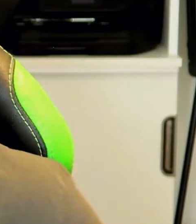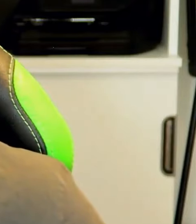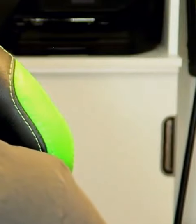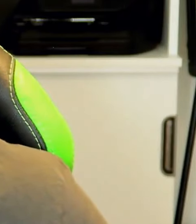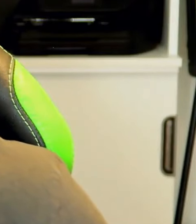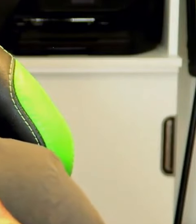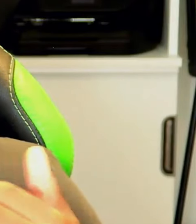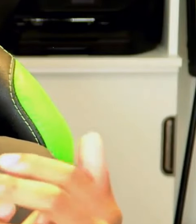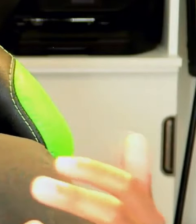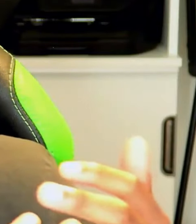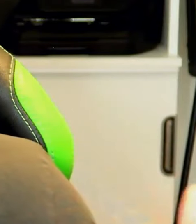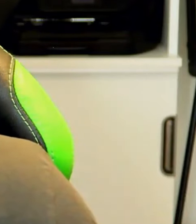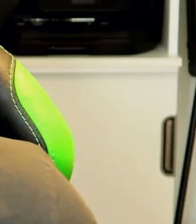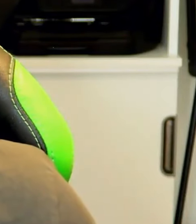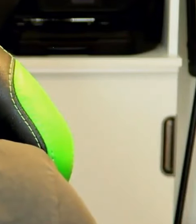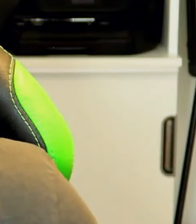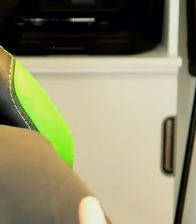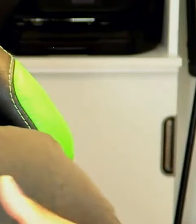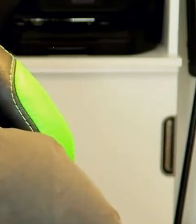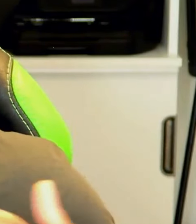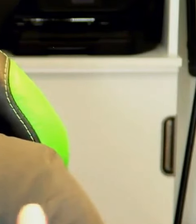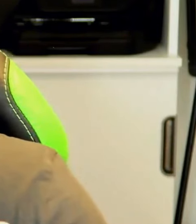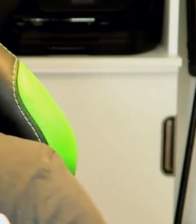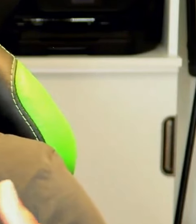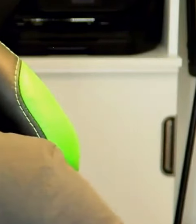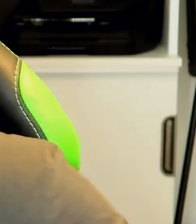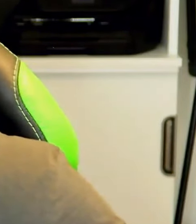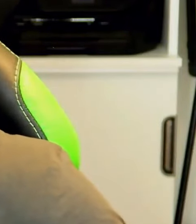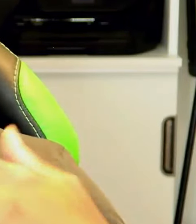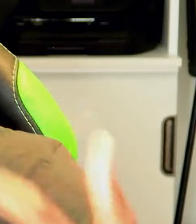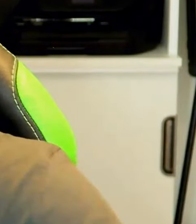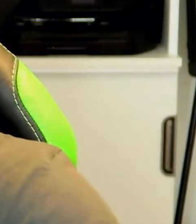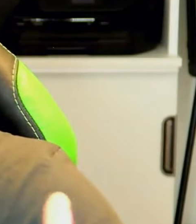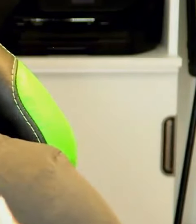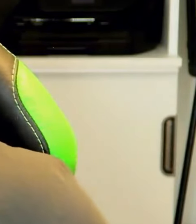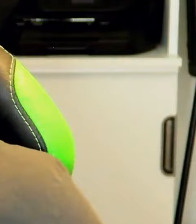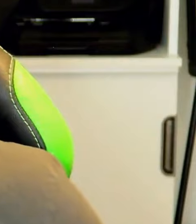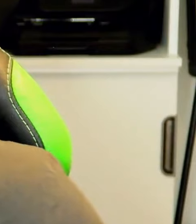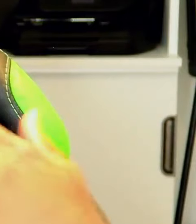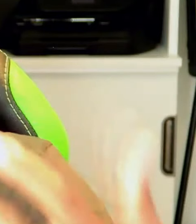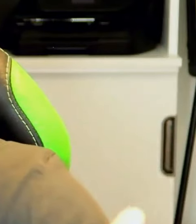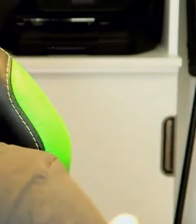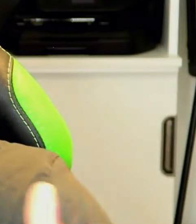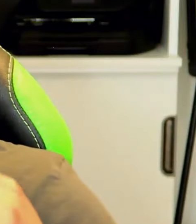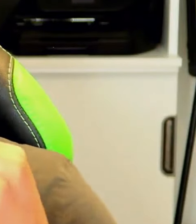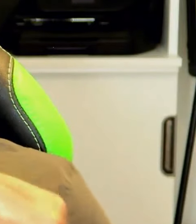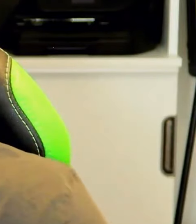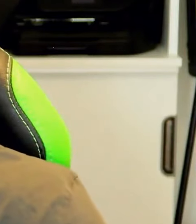ENJOYED IT. ME PERSONALLY. I WAS ALREADY A LITTLE BIT AFRAID OF THE NETHER BUT NOW I'M EVEN MORE SCARED BUT IN